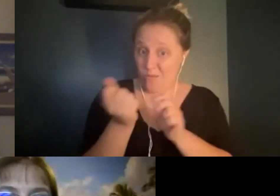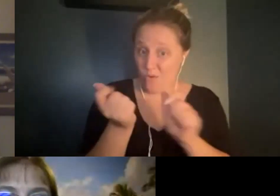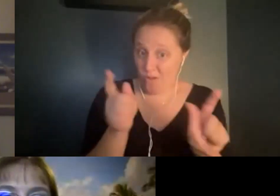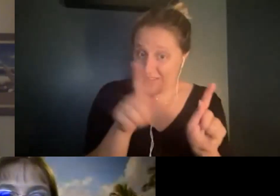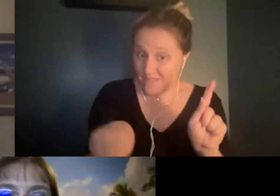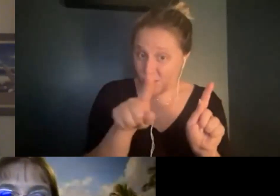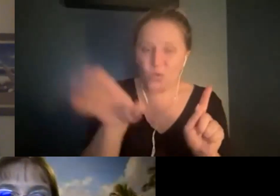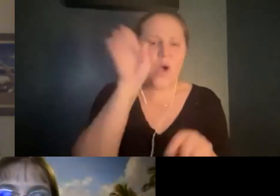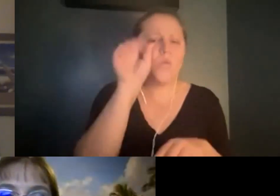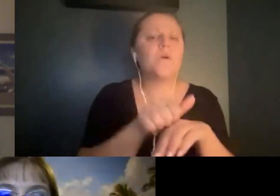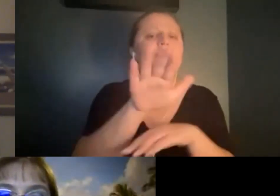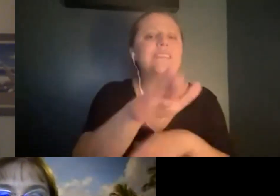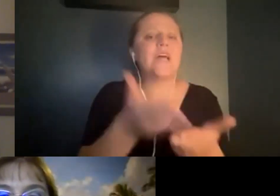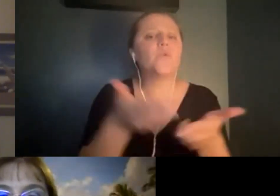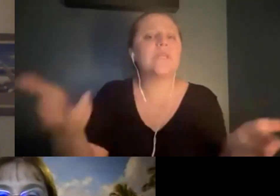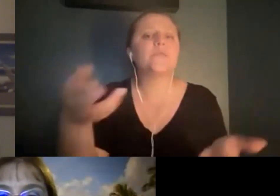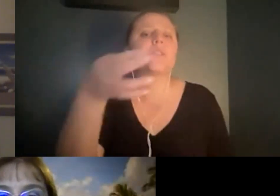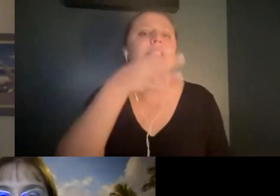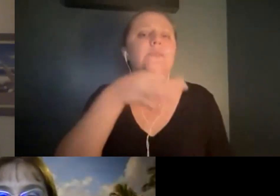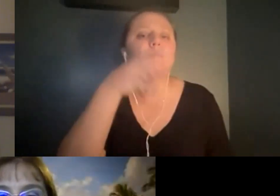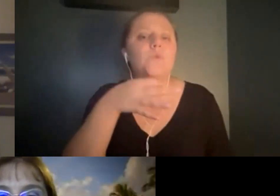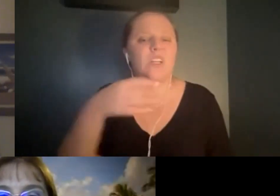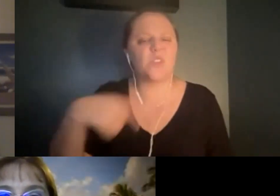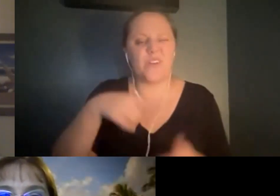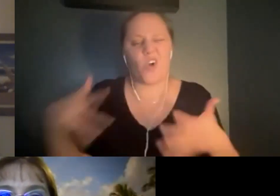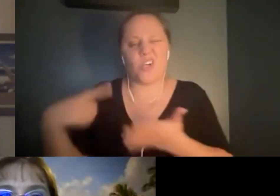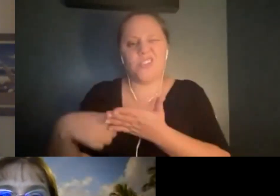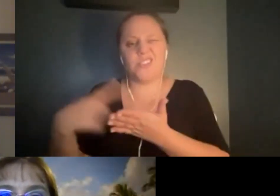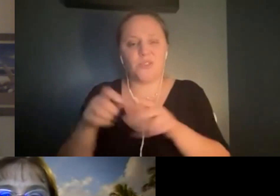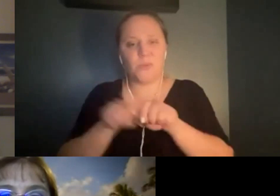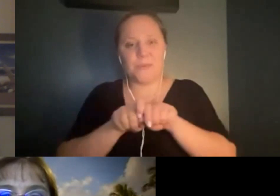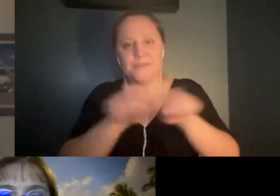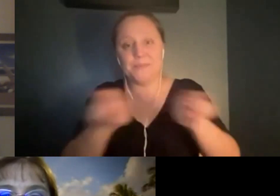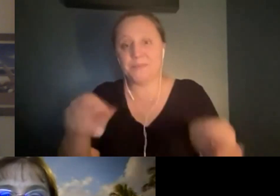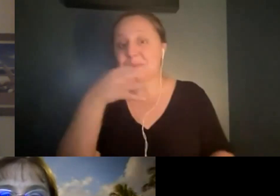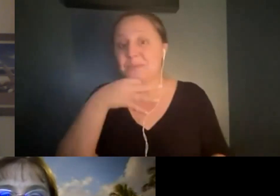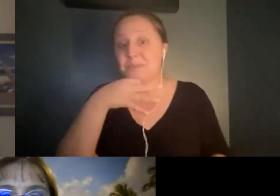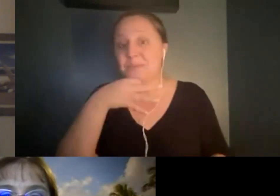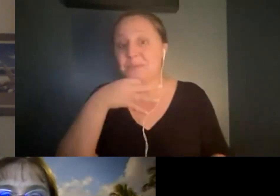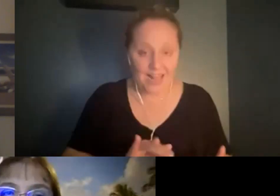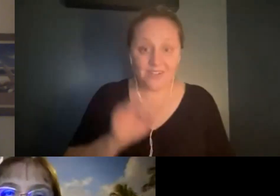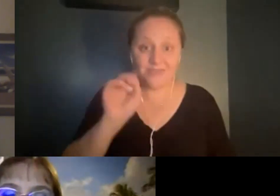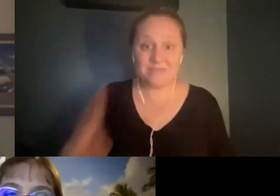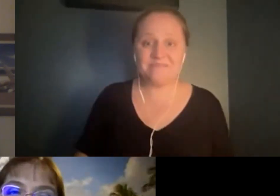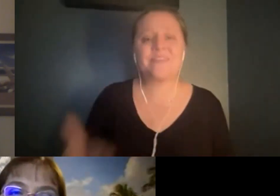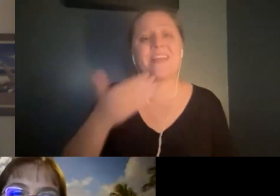the resources that we've talked about as soon as we have them ready and compiled. So, thank you again, have a great rest of your